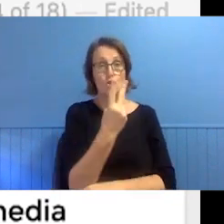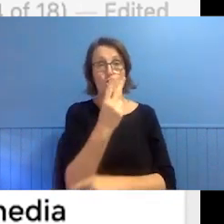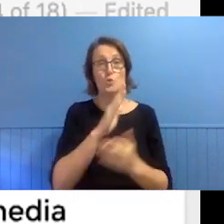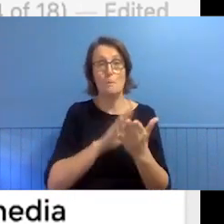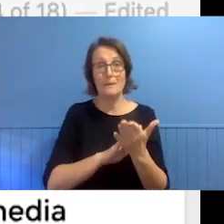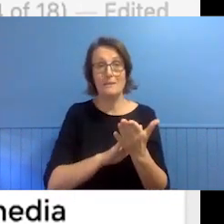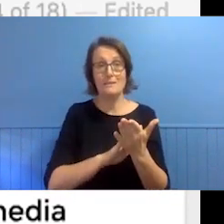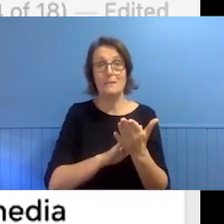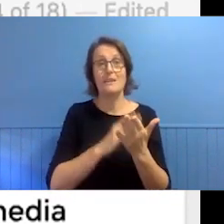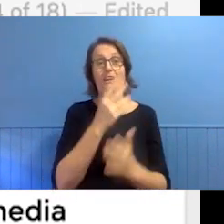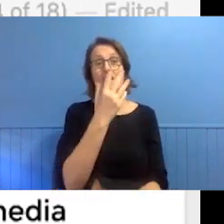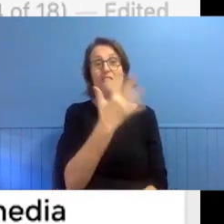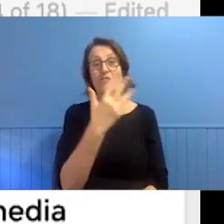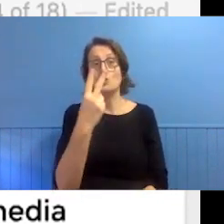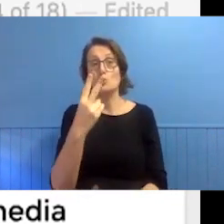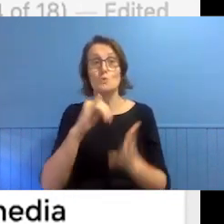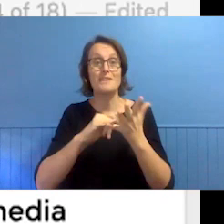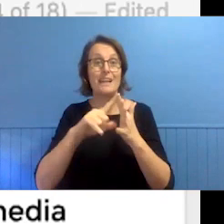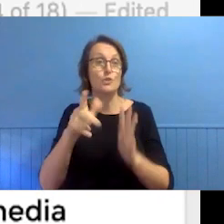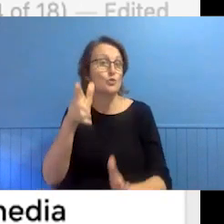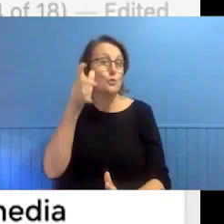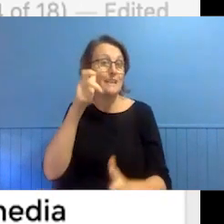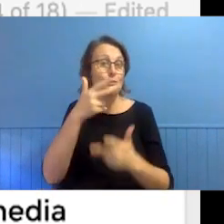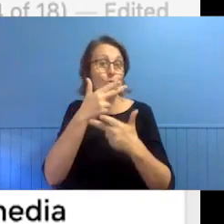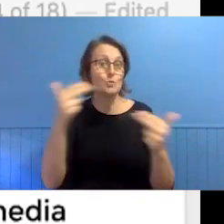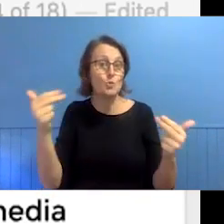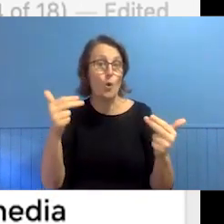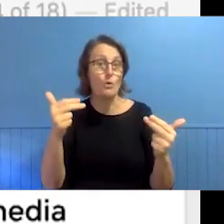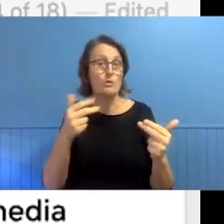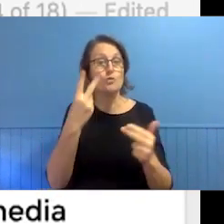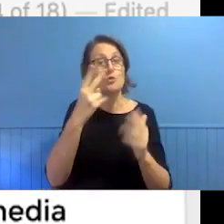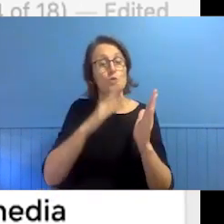We're skipping on quicker to keep things in isolation. And the Danish